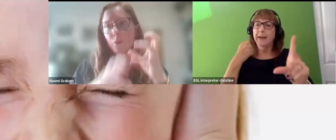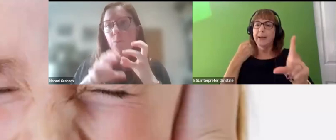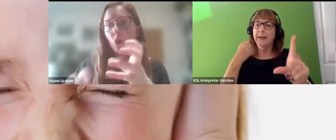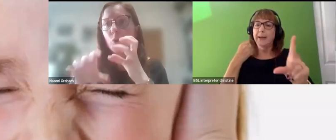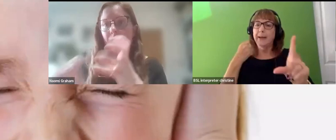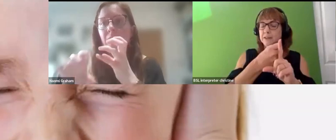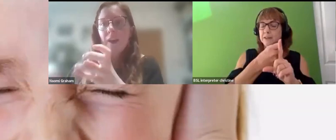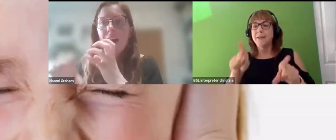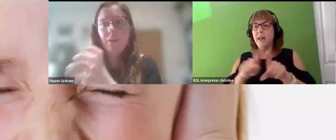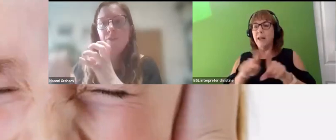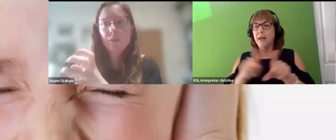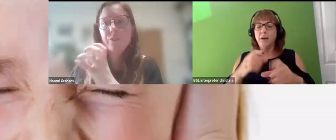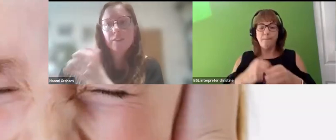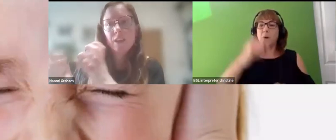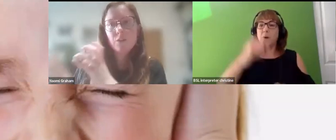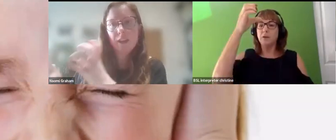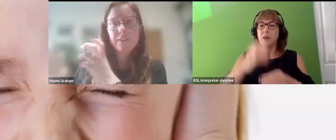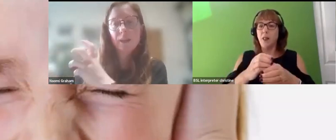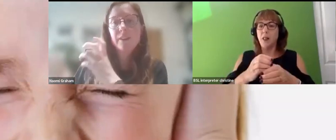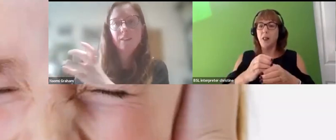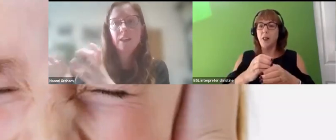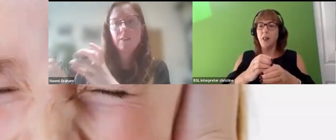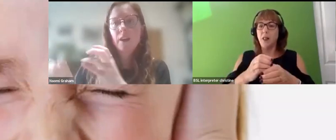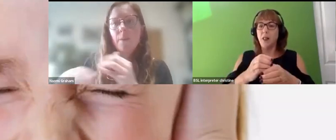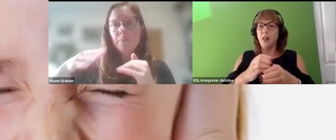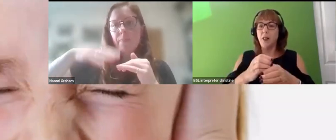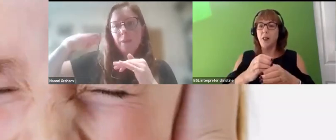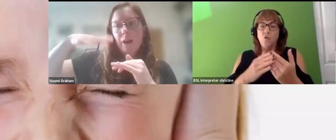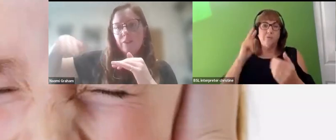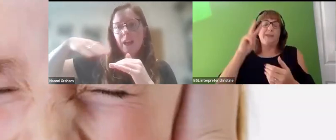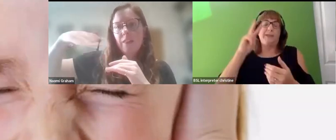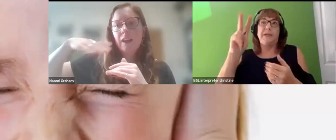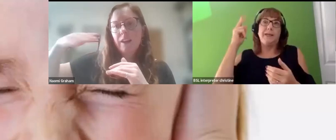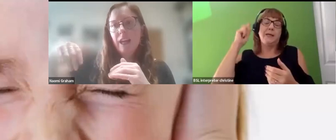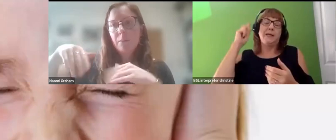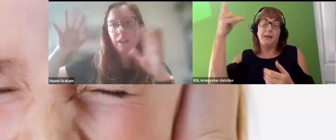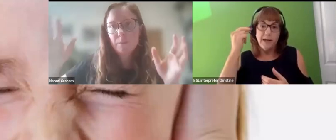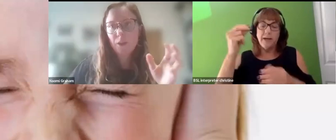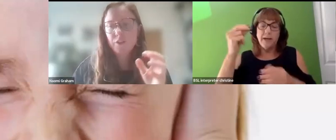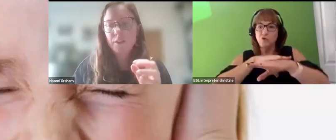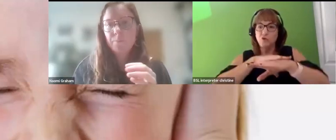The more we have different sensory experiences throughout the day that can enable explosion,